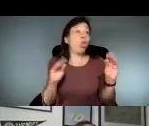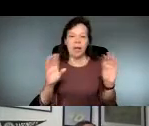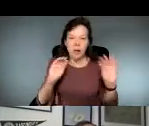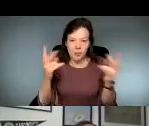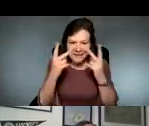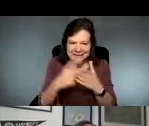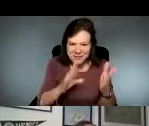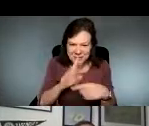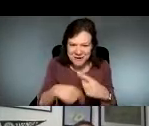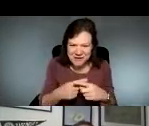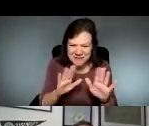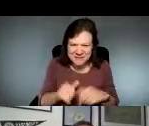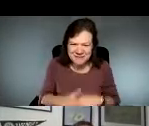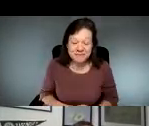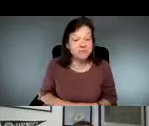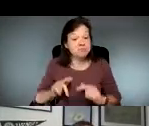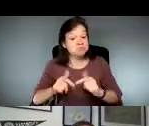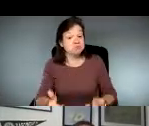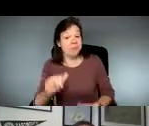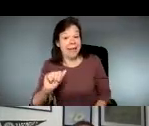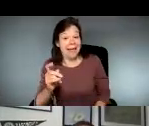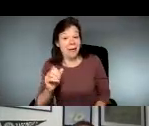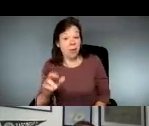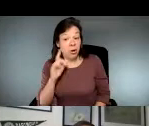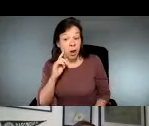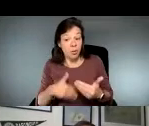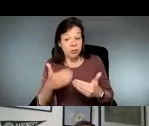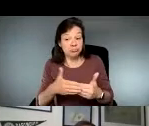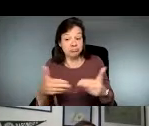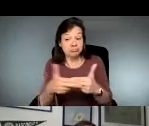But other than that, Amber, if you want, I can kind of advance to the next slide and we can get this going.